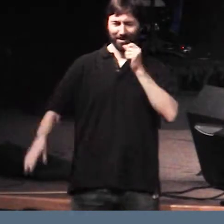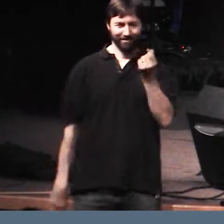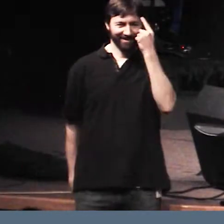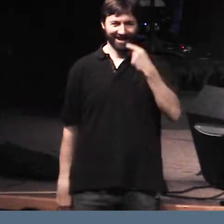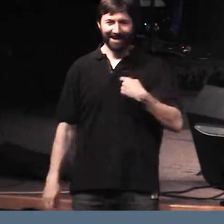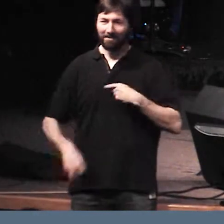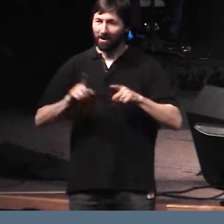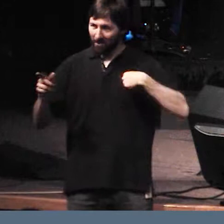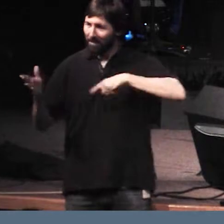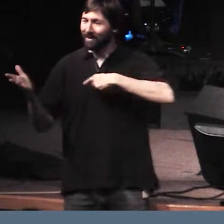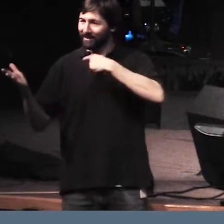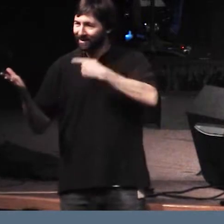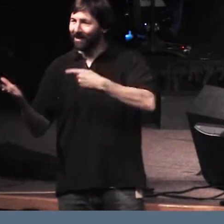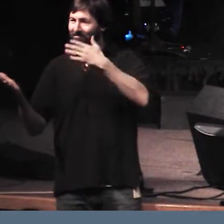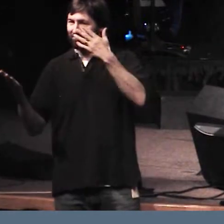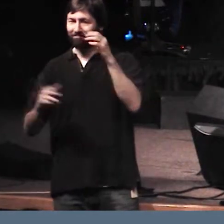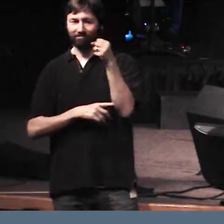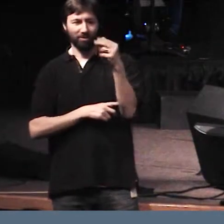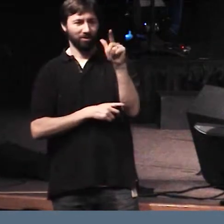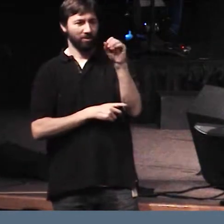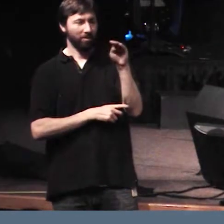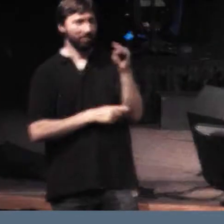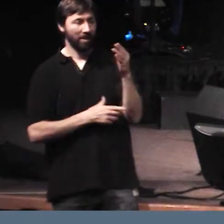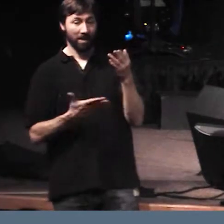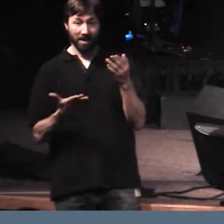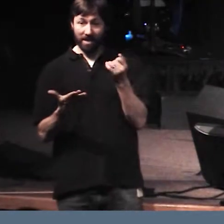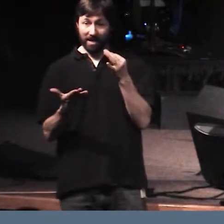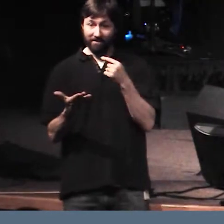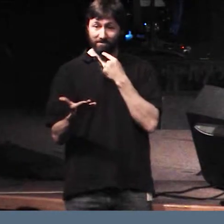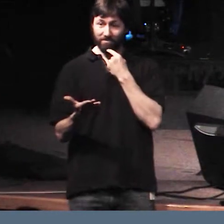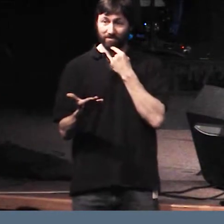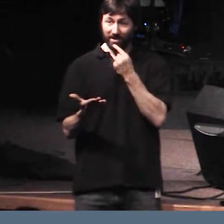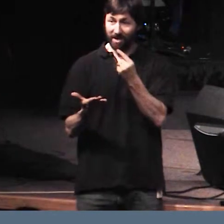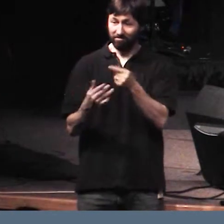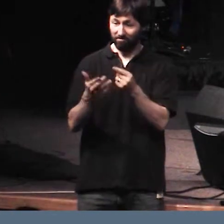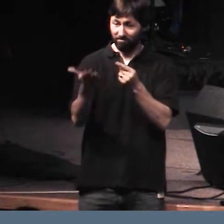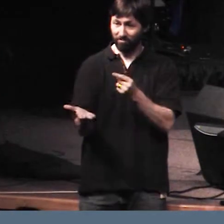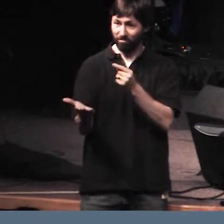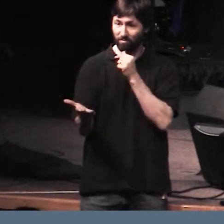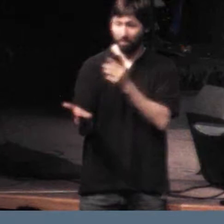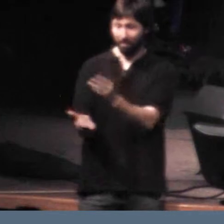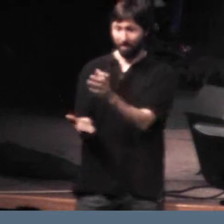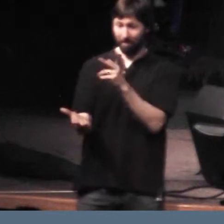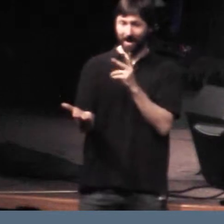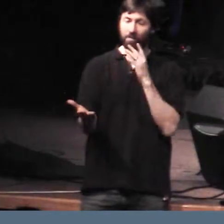but anyway we say Shalom and actually in my country it's a little bit rude if somebody says Shalom to you and you don't say a back so I'm gonna give you one more chance